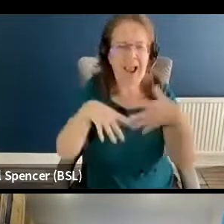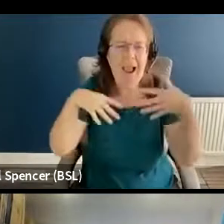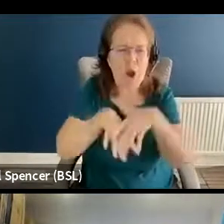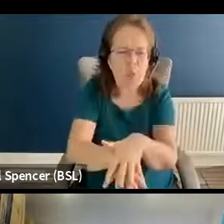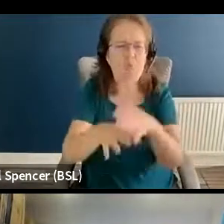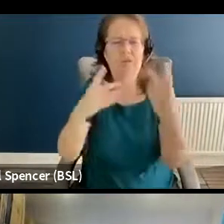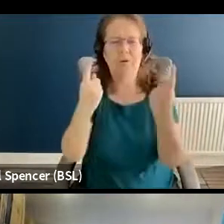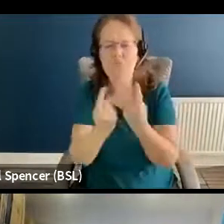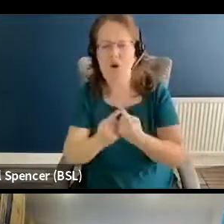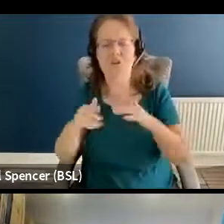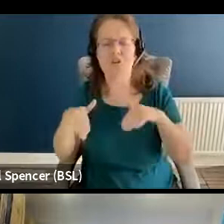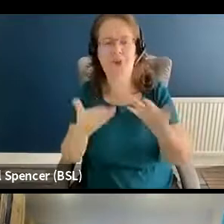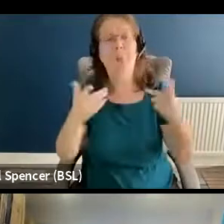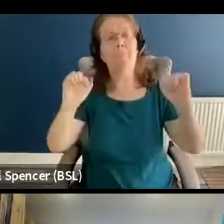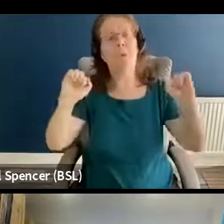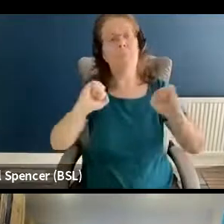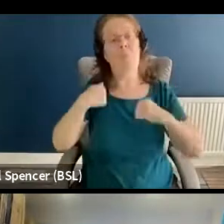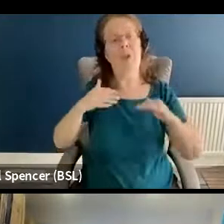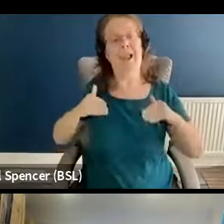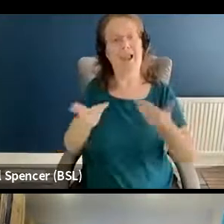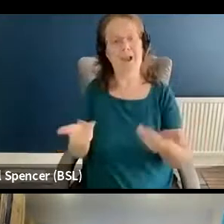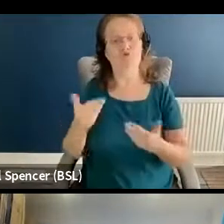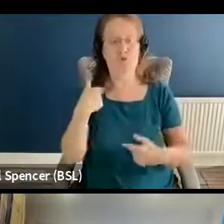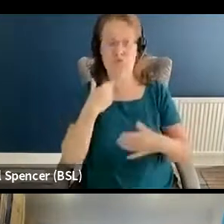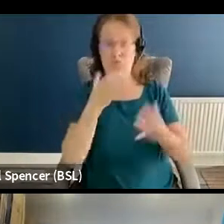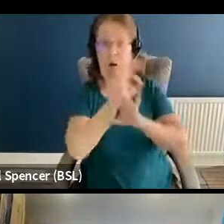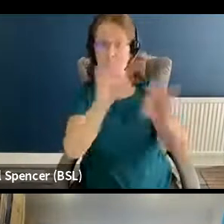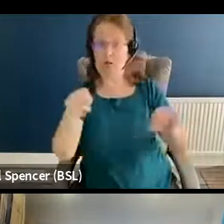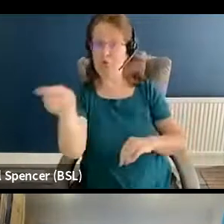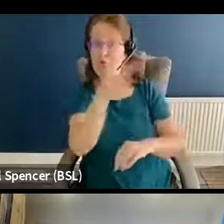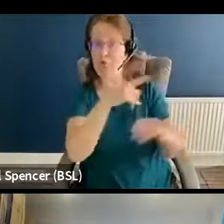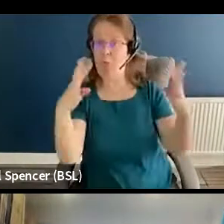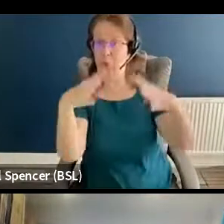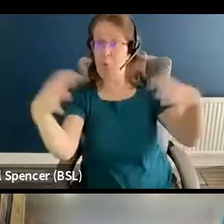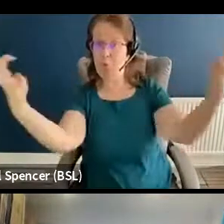Before I introduce our panelists, I'd like to ask you the audience to get involved in this